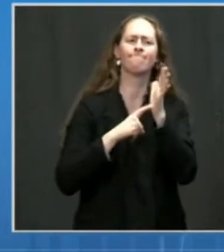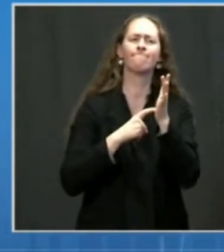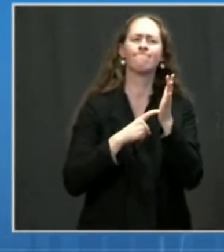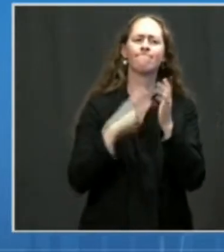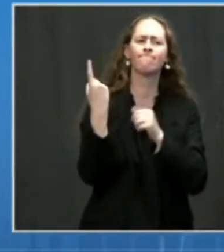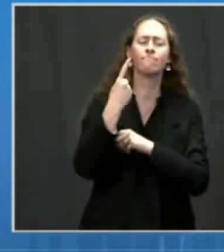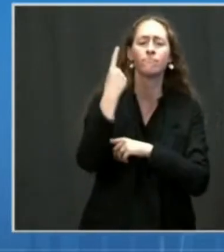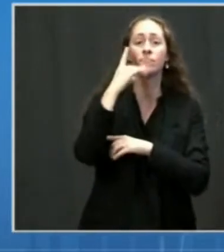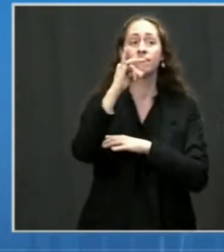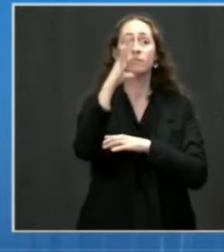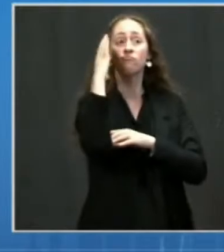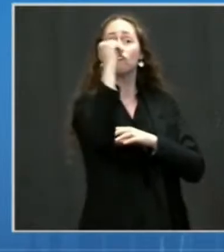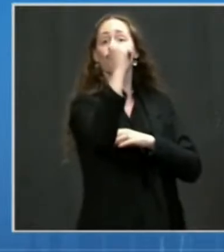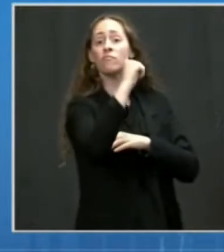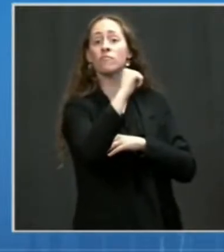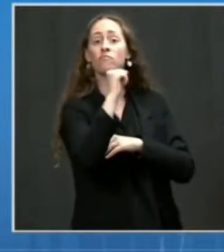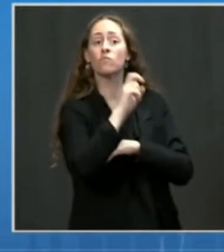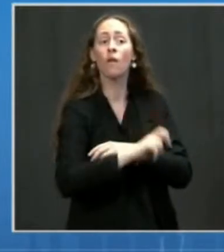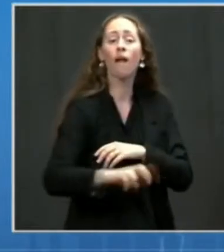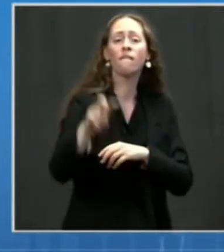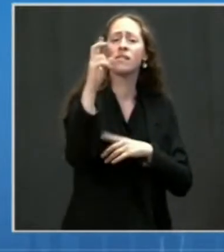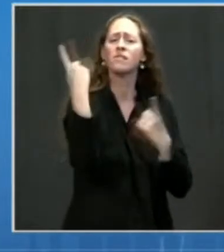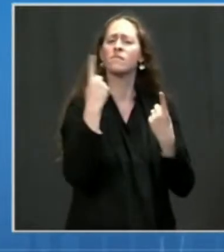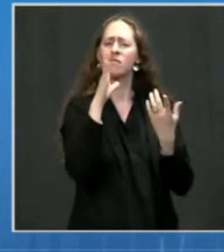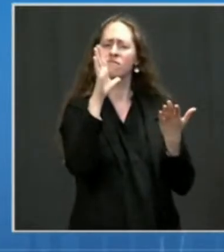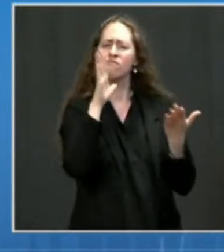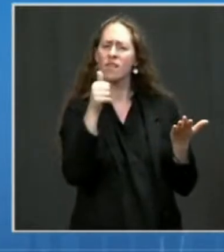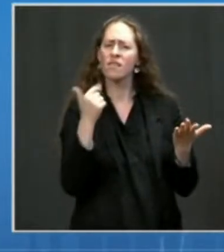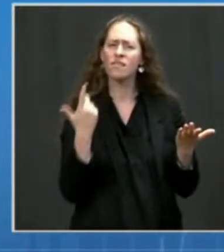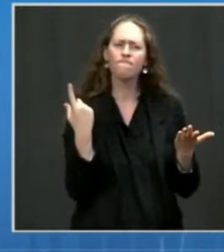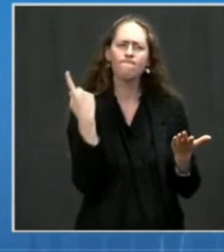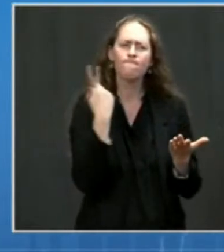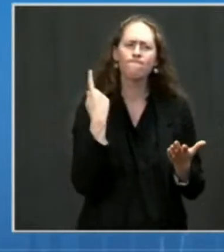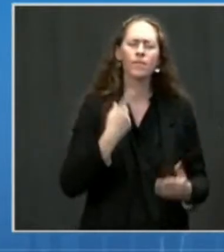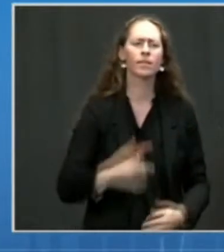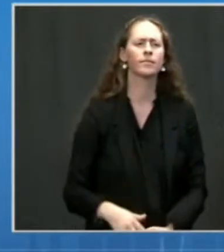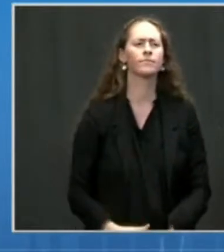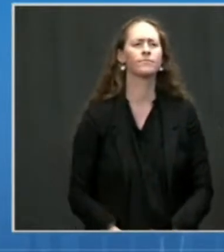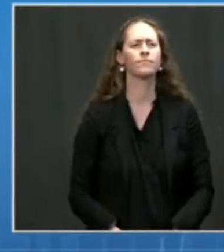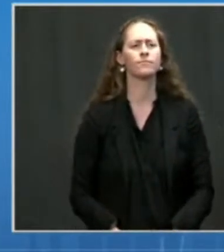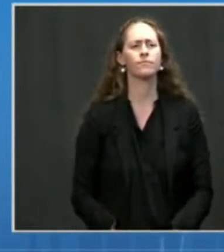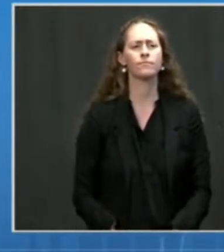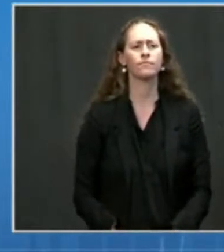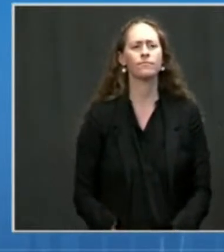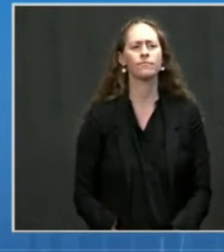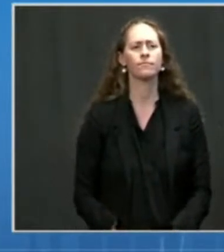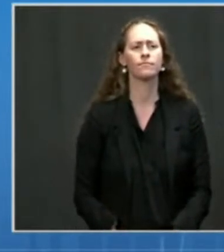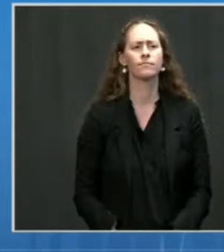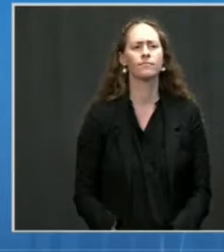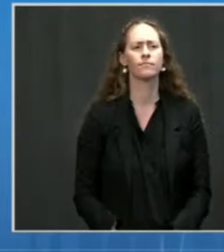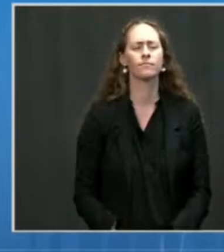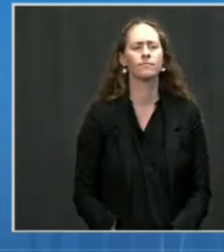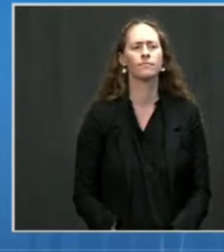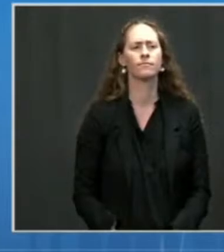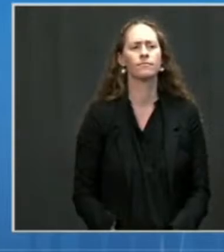SOME OF THESE, YOU KNOW, MANDATING VACCINATED REQUIREMENTS FOR TRAVEL ACROSS